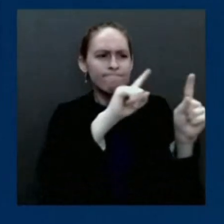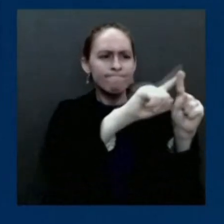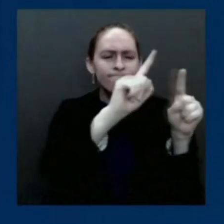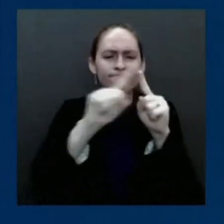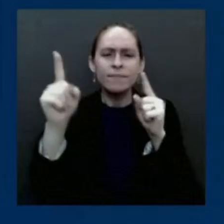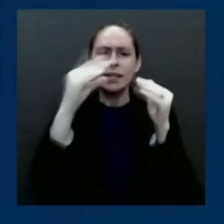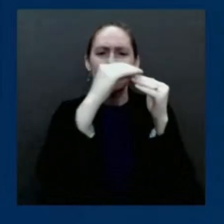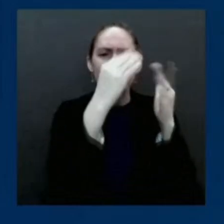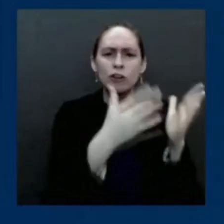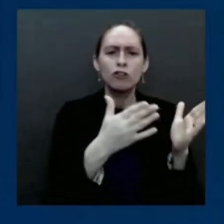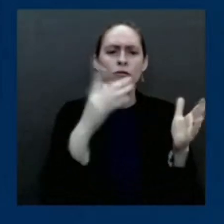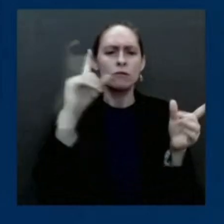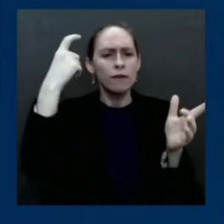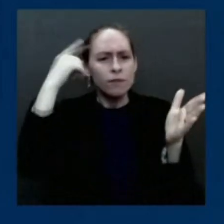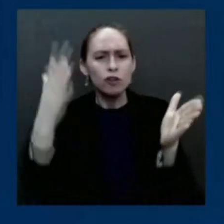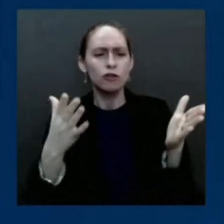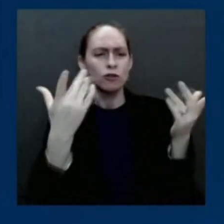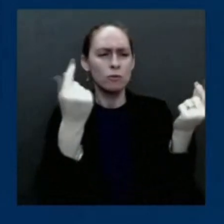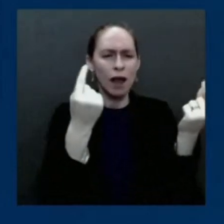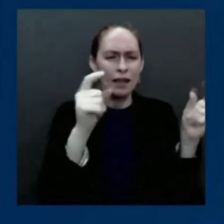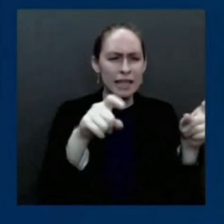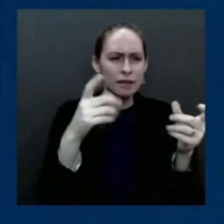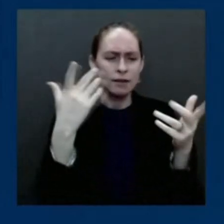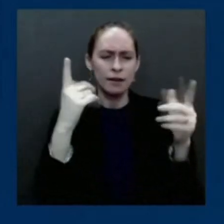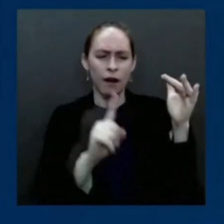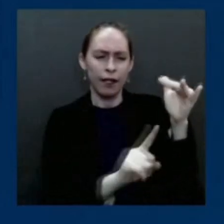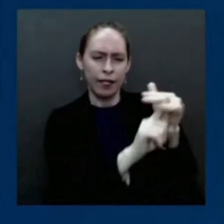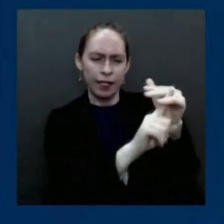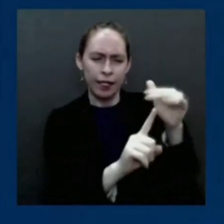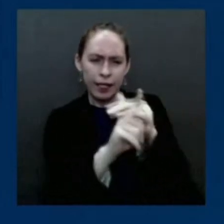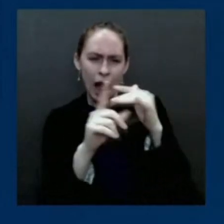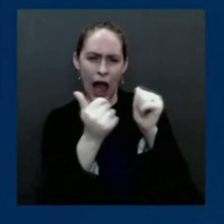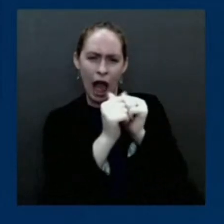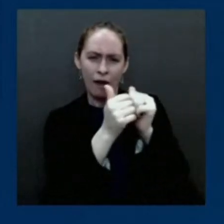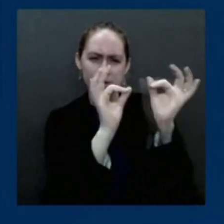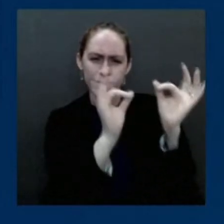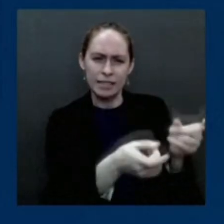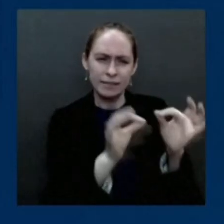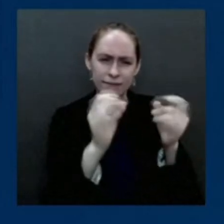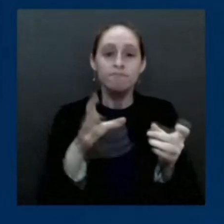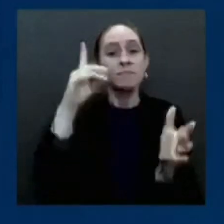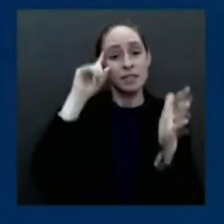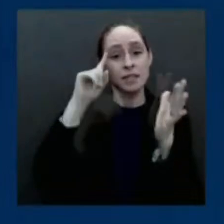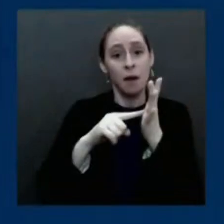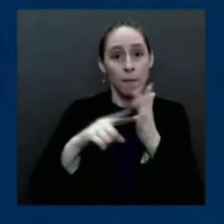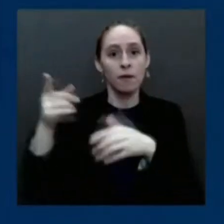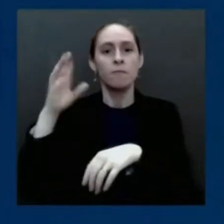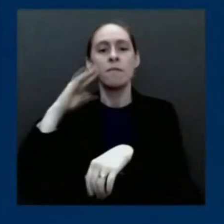HEALTH OFFICIALS ACROSS THE COUNTRY TO ASSESS AND ADDRESS NEEDS ON THE GROUND.